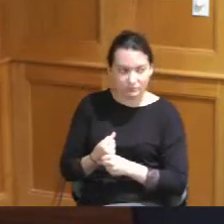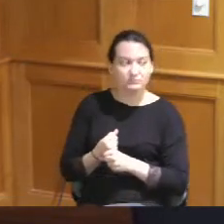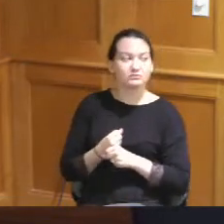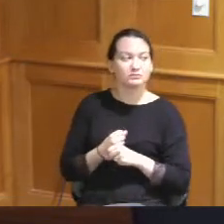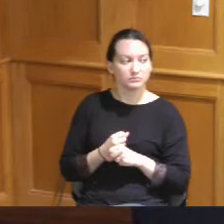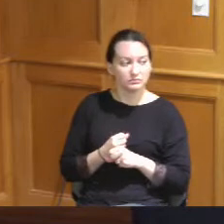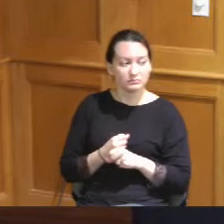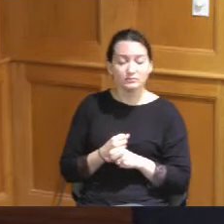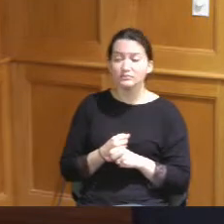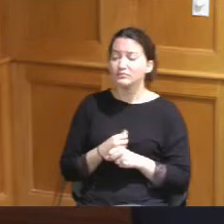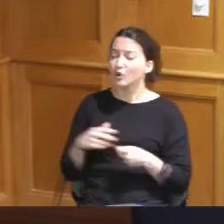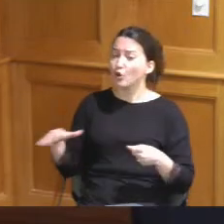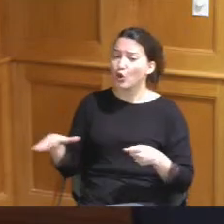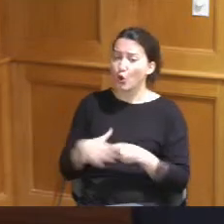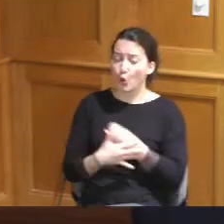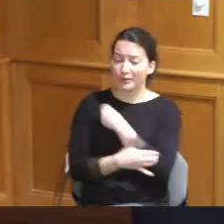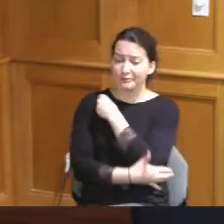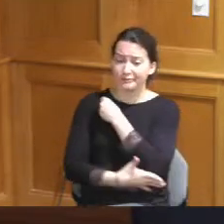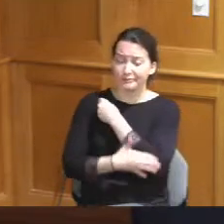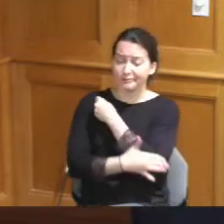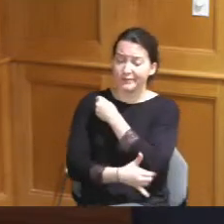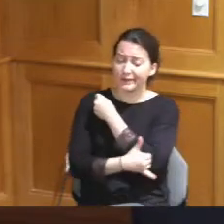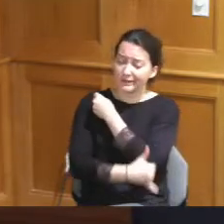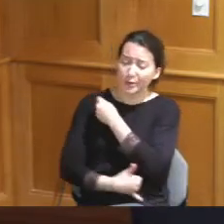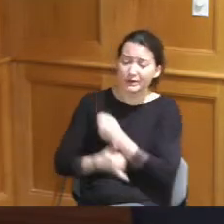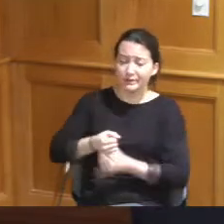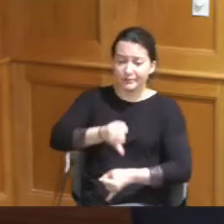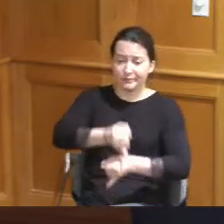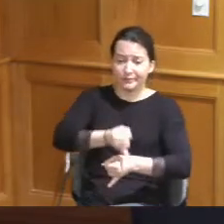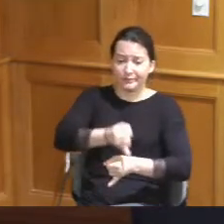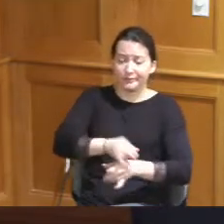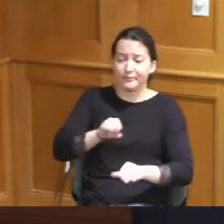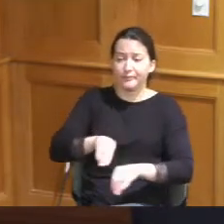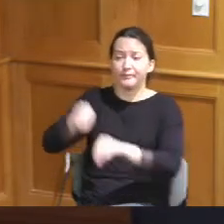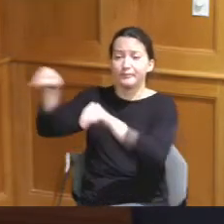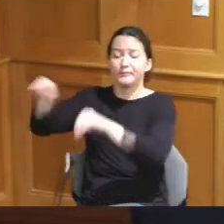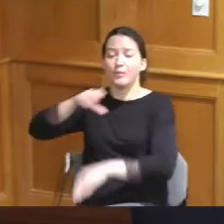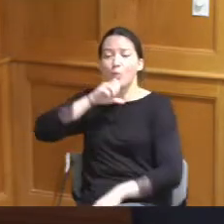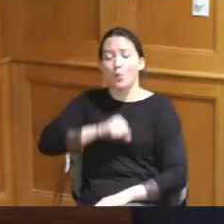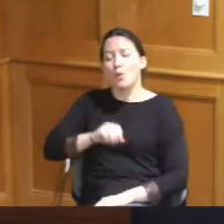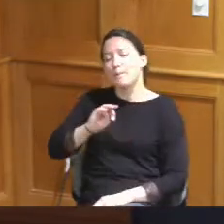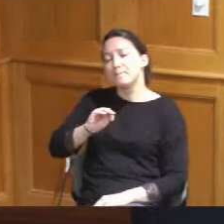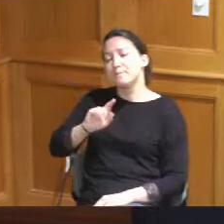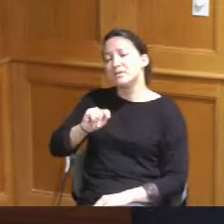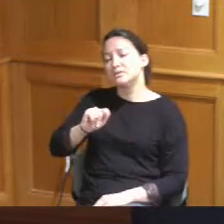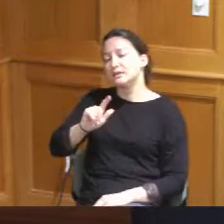moving the entire County Campus out to the old Mount Airy hospital ultimately wound up not doing